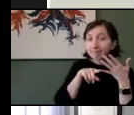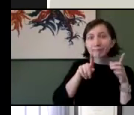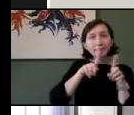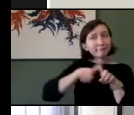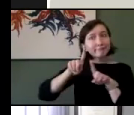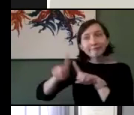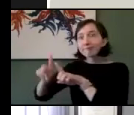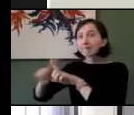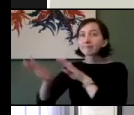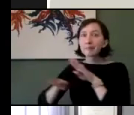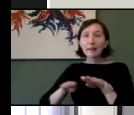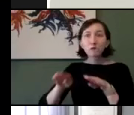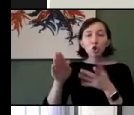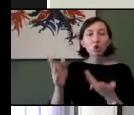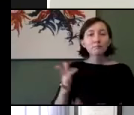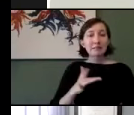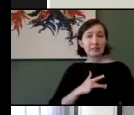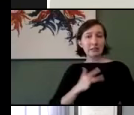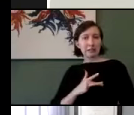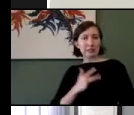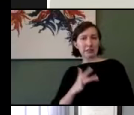include sensitivity to certain fabrics;